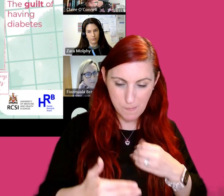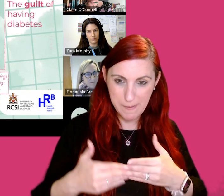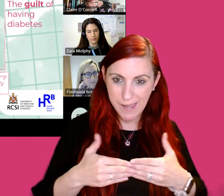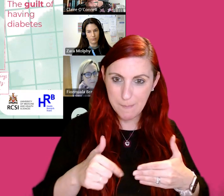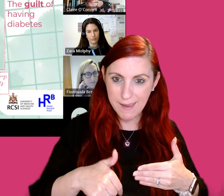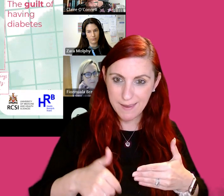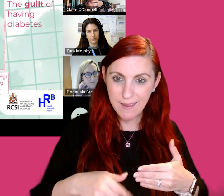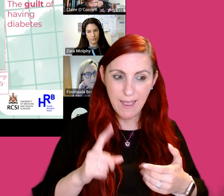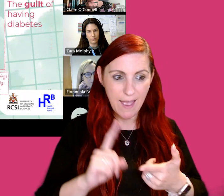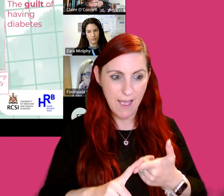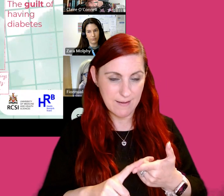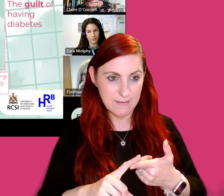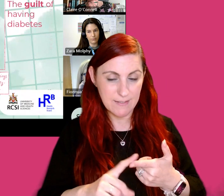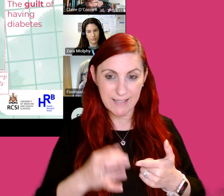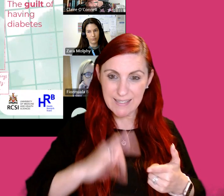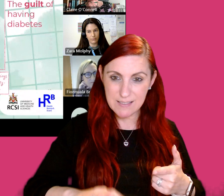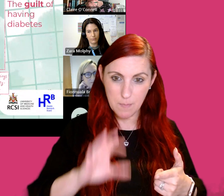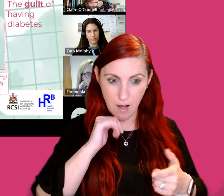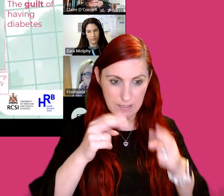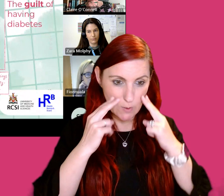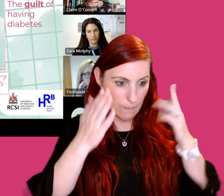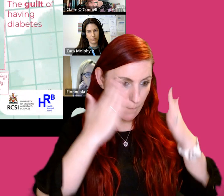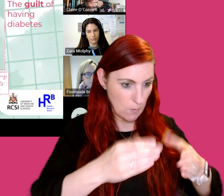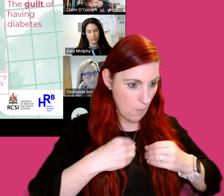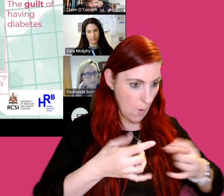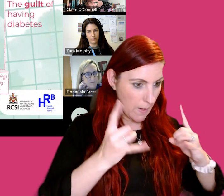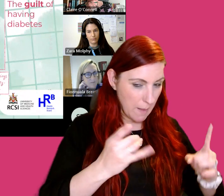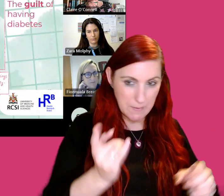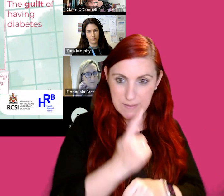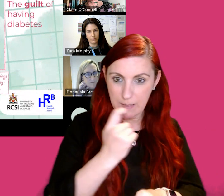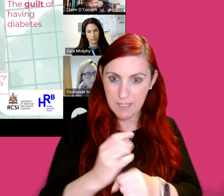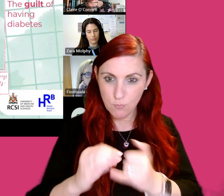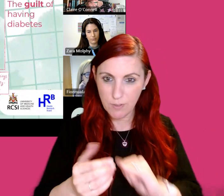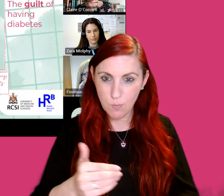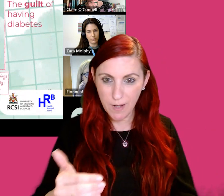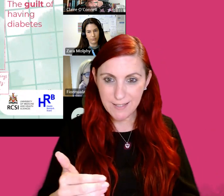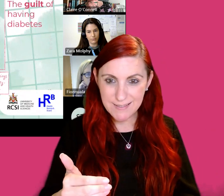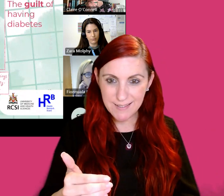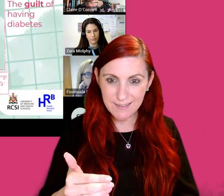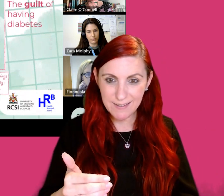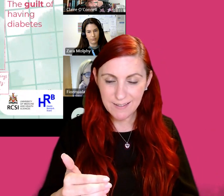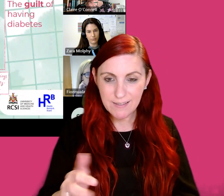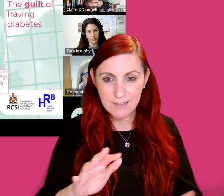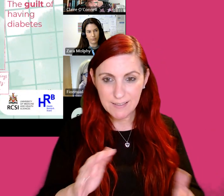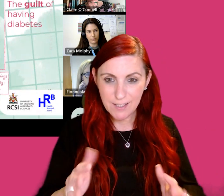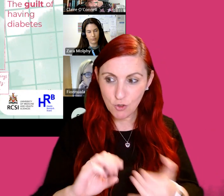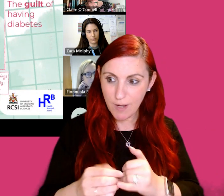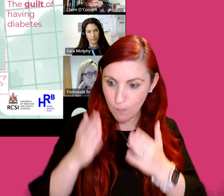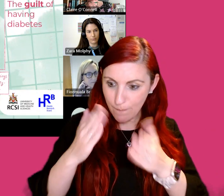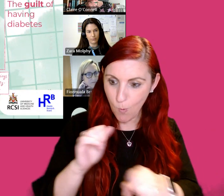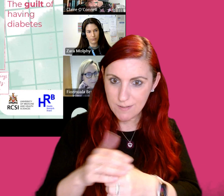your own health where when you're when you're much rather focus on your baby's Health um these were